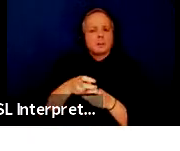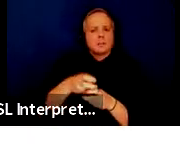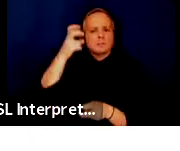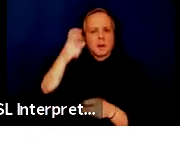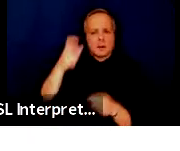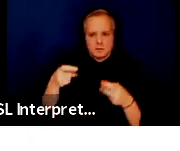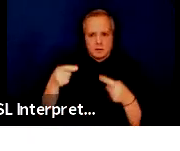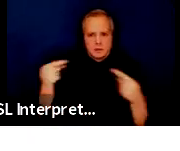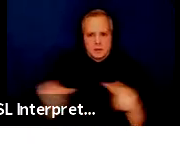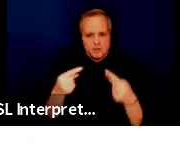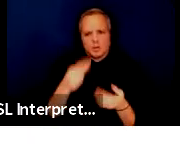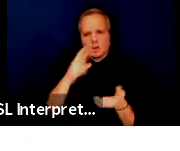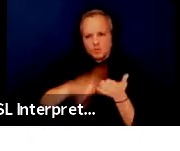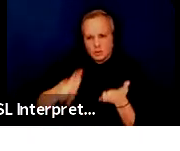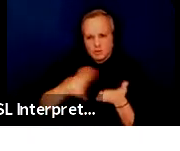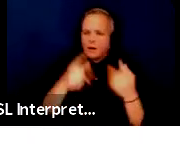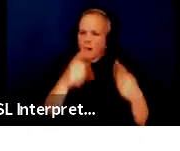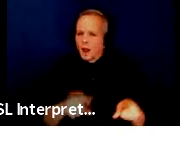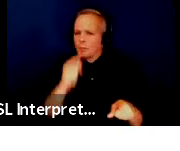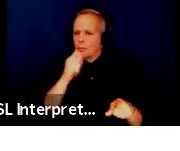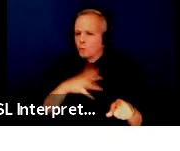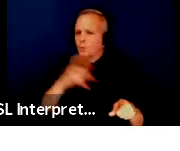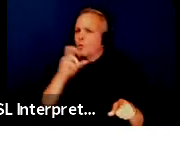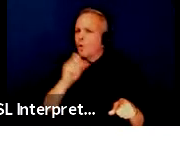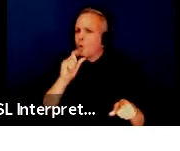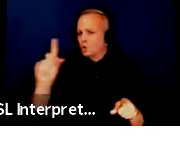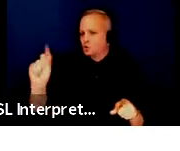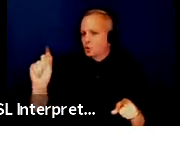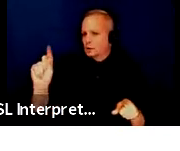A WOMAN IN HER 20s CAME UP TO ME ASKING IF I WAS TERI THORSON.